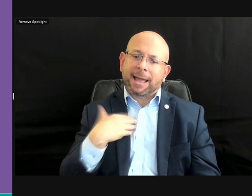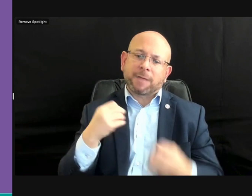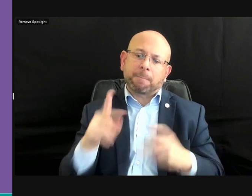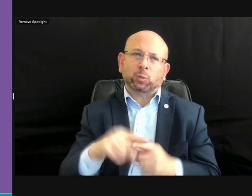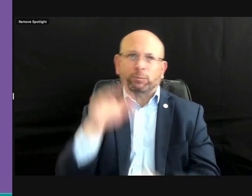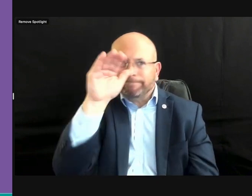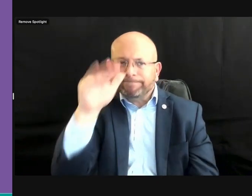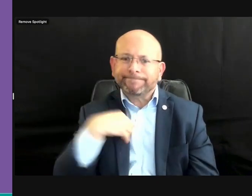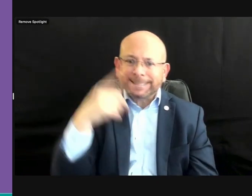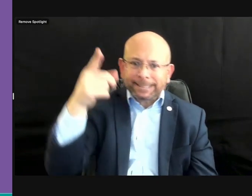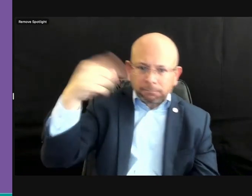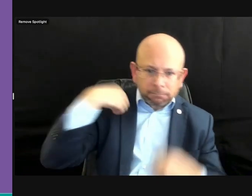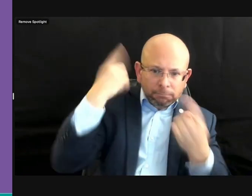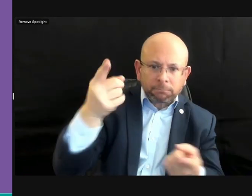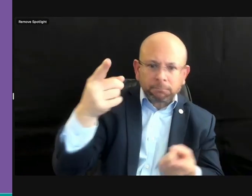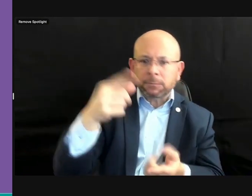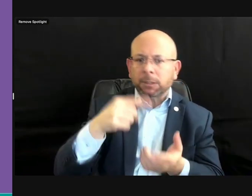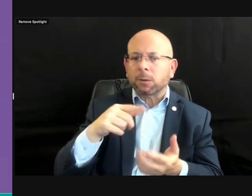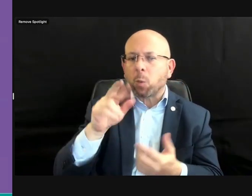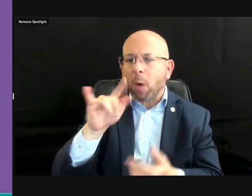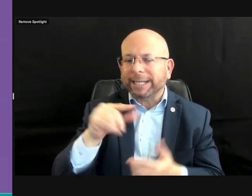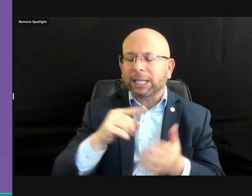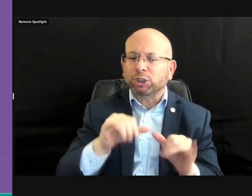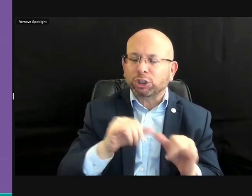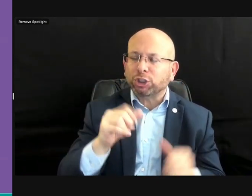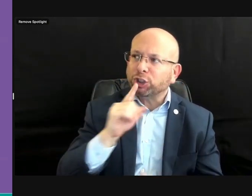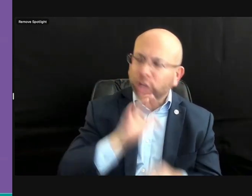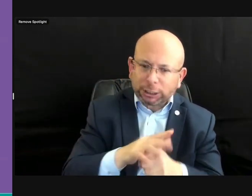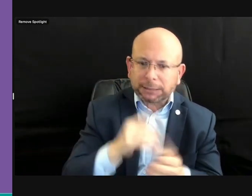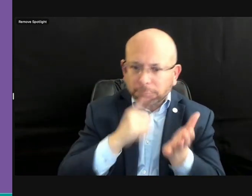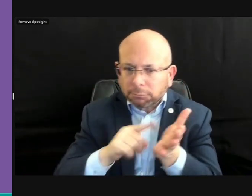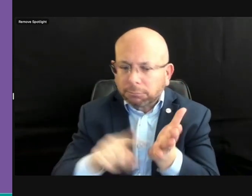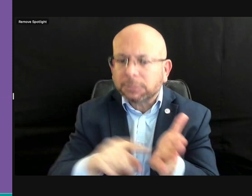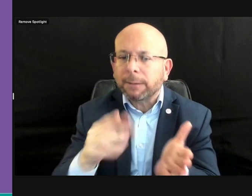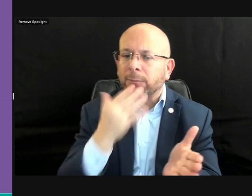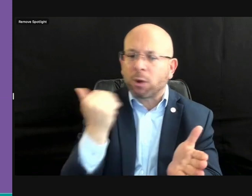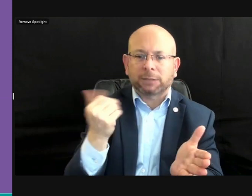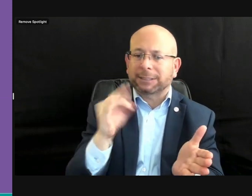Students do have an opportunity to make a complaint about their quality of service if they